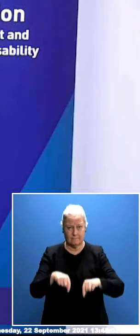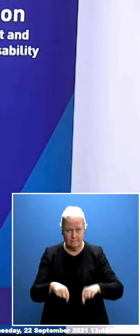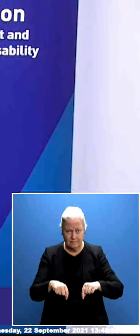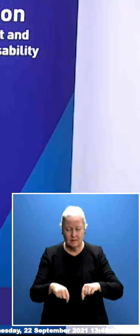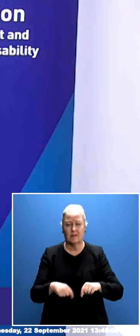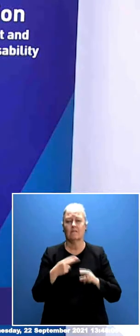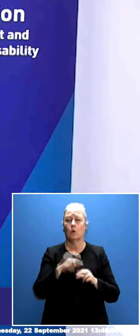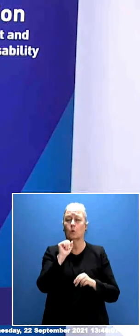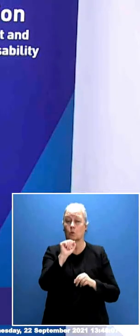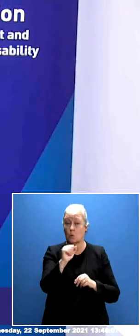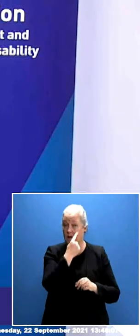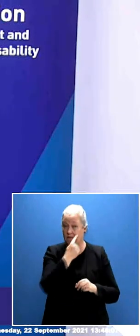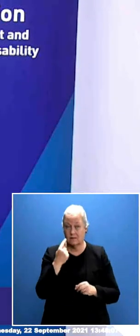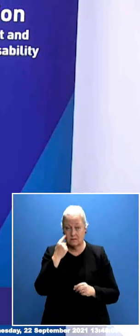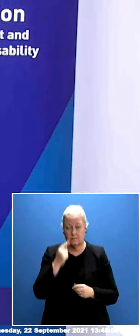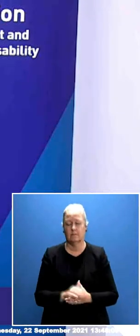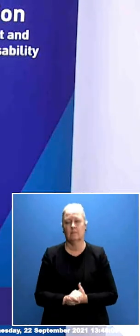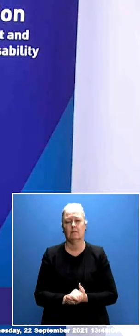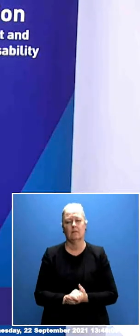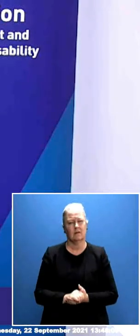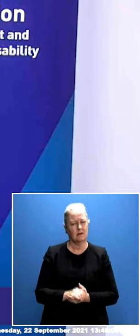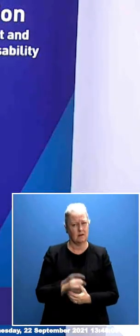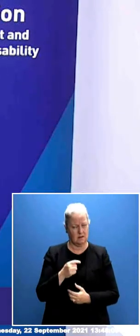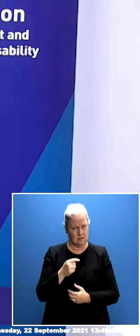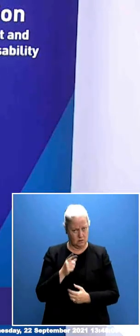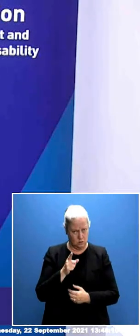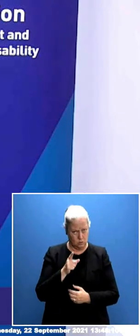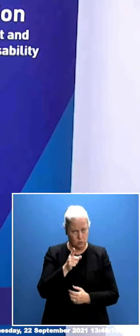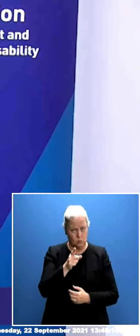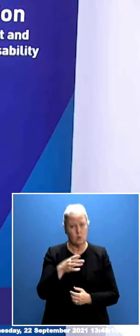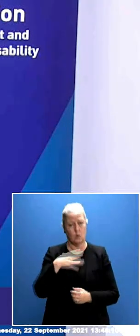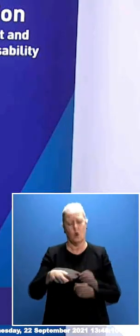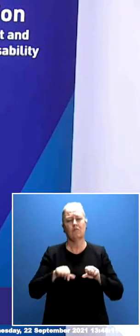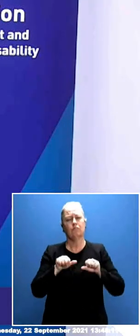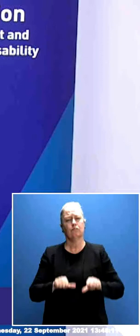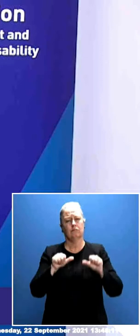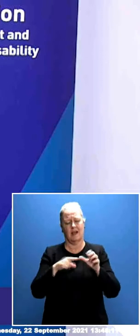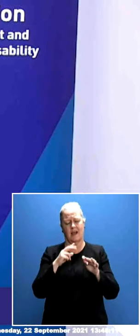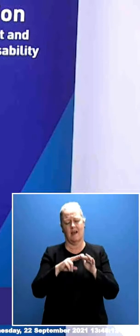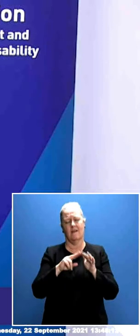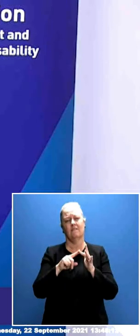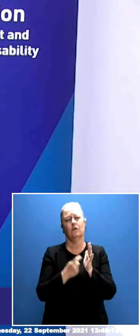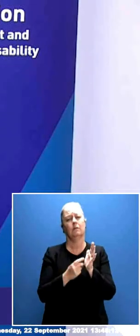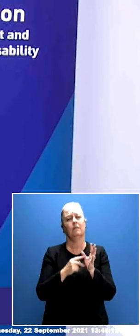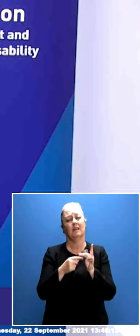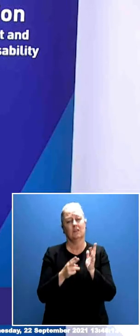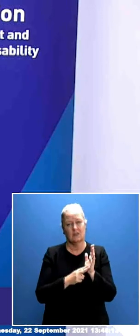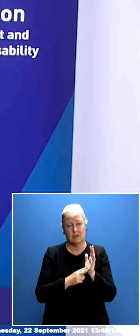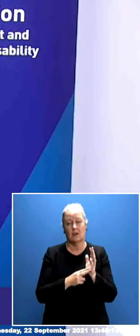I understand that you will take an affirmation, and I will ask you to follow the instructions of my associate who will administer